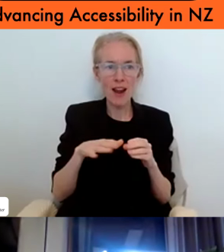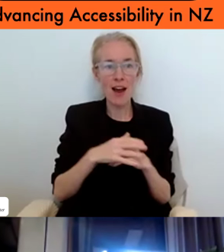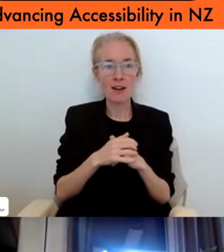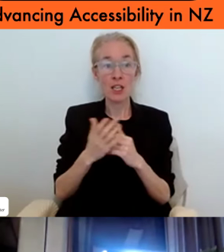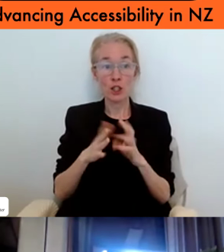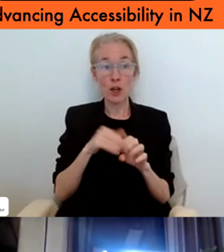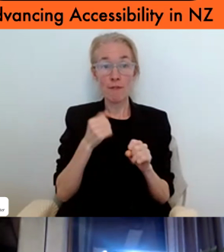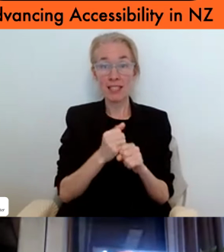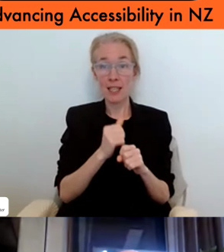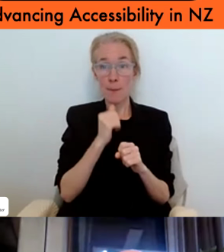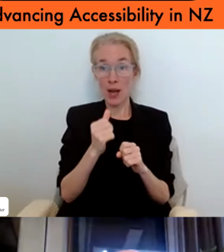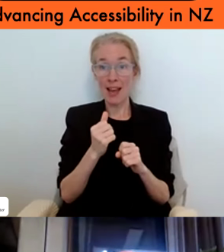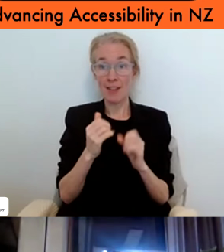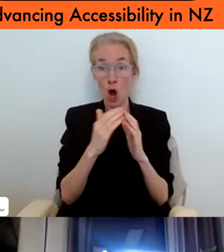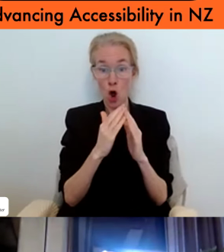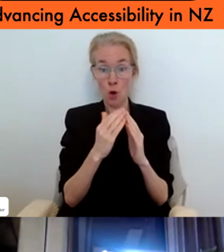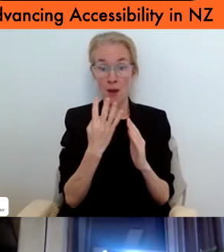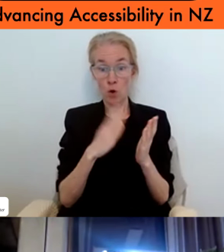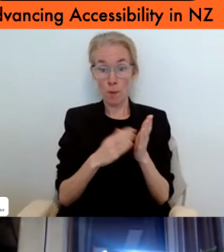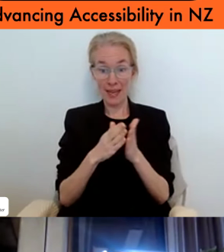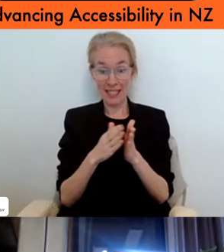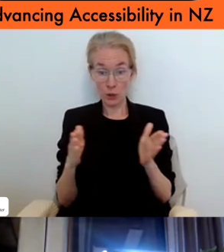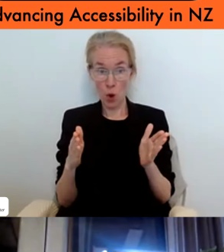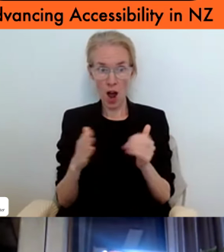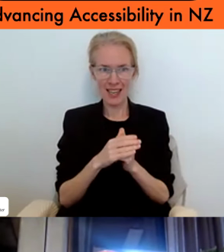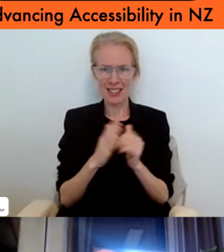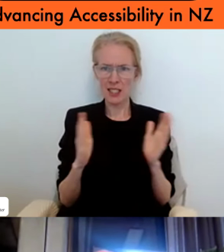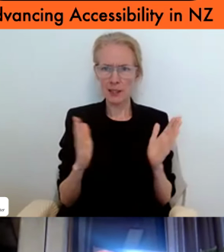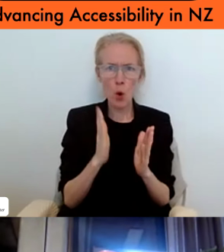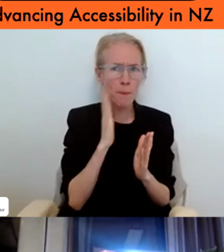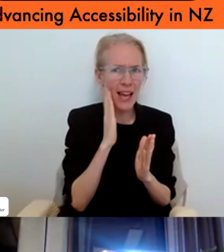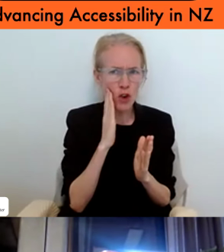bedroom and you've got 900 mms left for the hallway, and that's